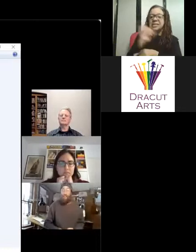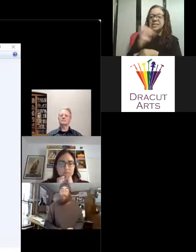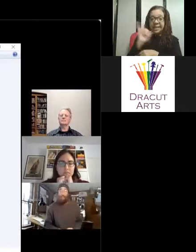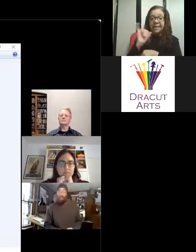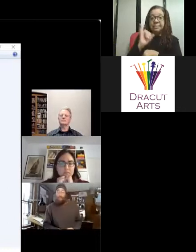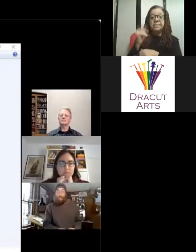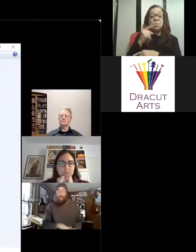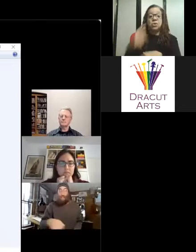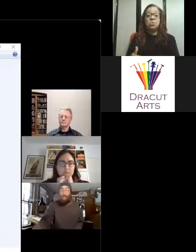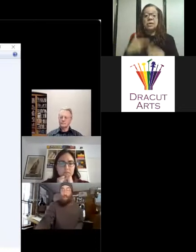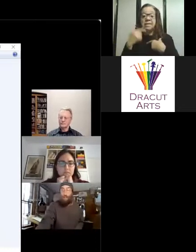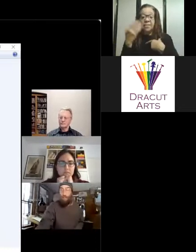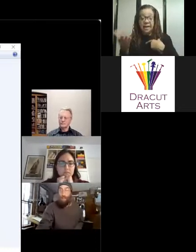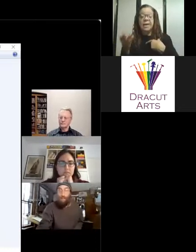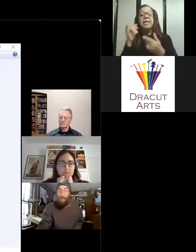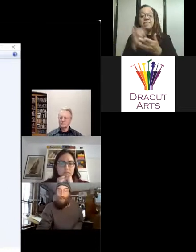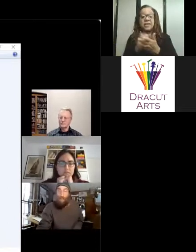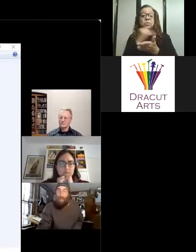That's what the artists of the time are showing this.